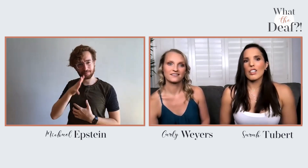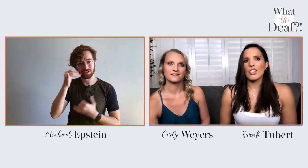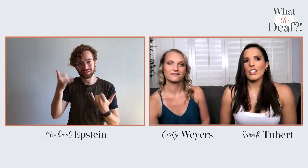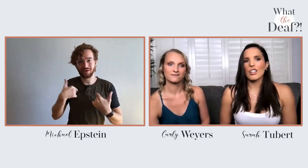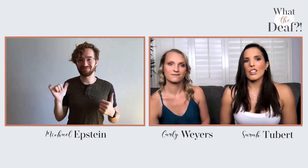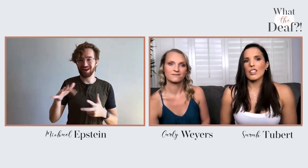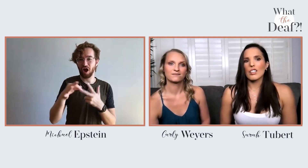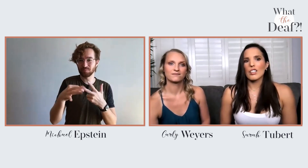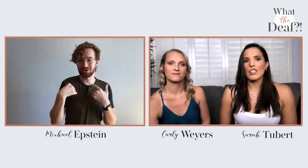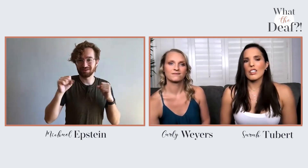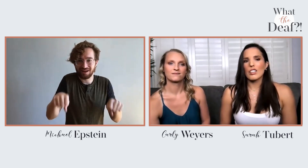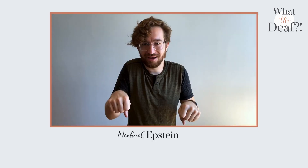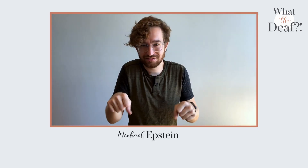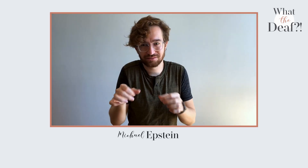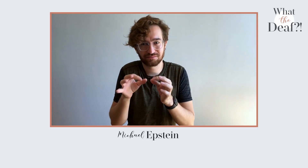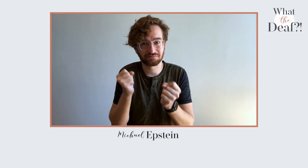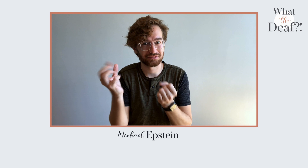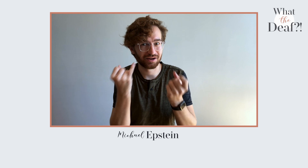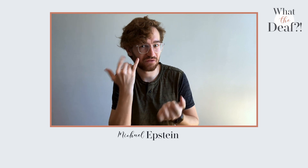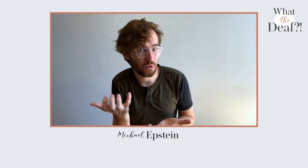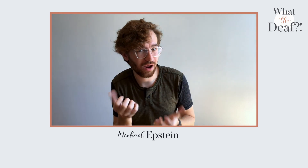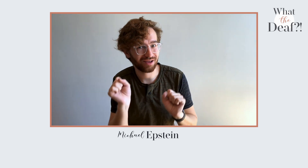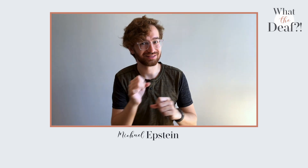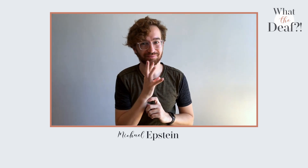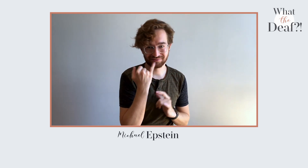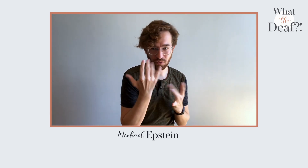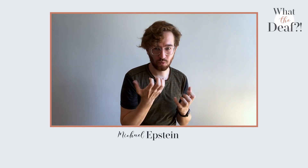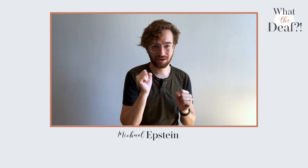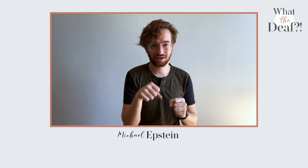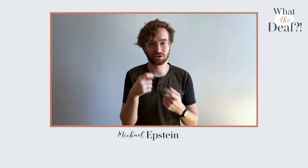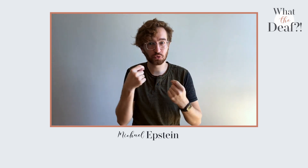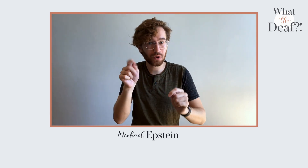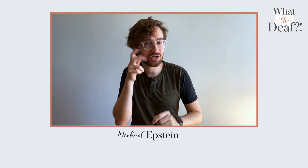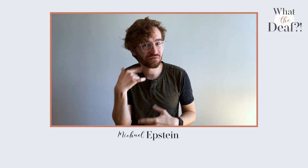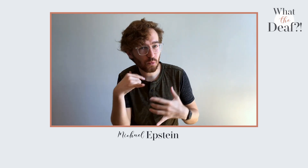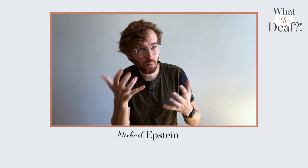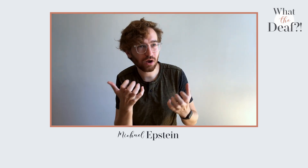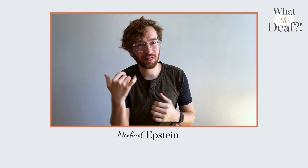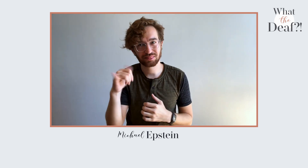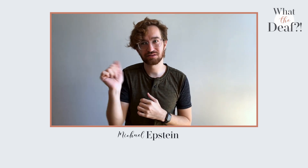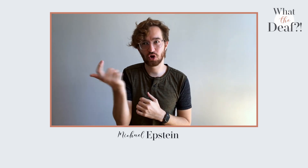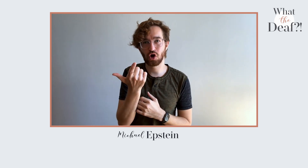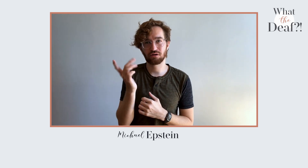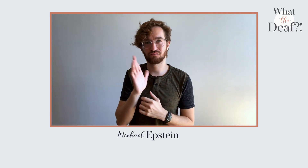And I'm grateful that my parents gave me that option. Speak if you want, sign if you want, just try to use your residual hearing if you want.